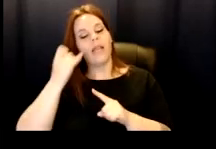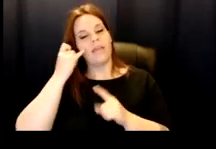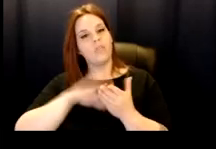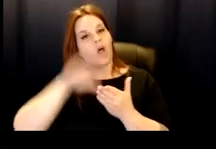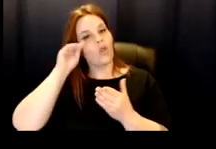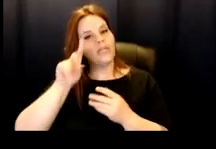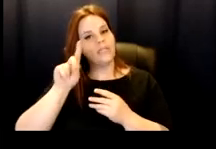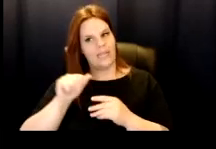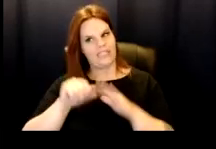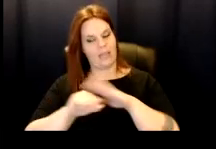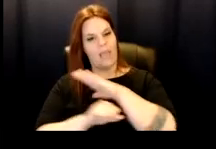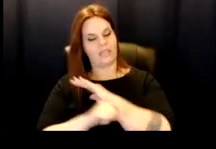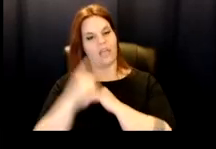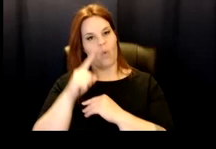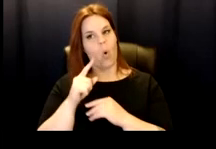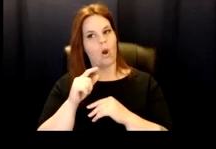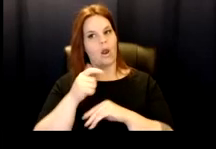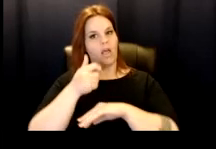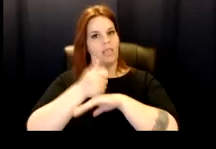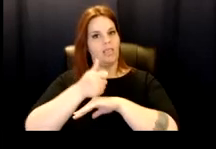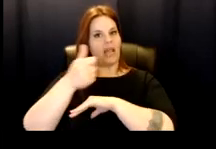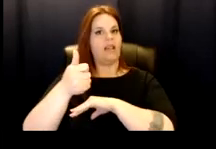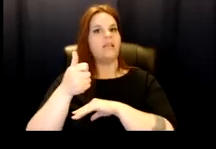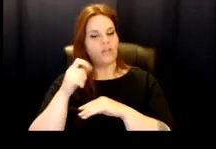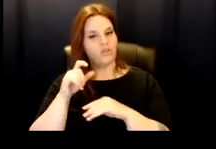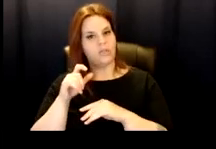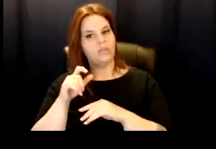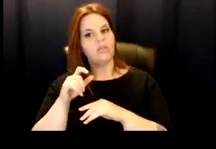alleged discriminatory conduct on the part of the employer, that person would show up